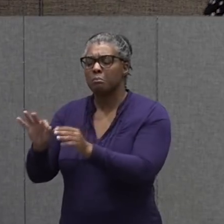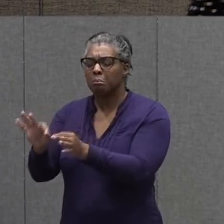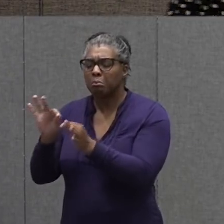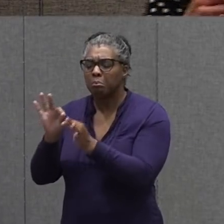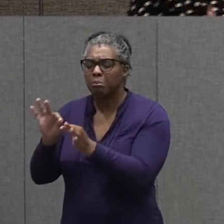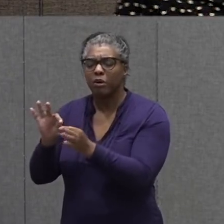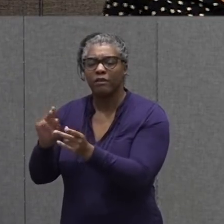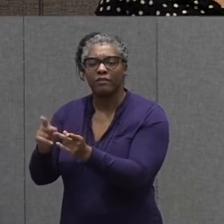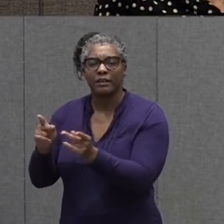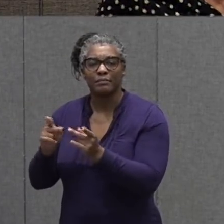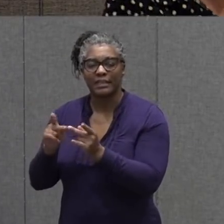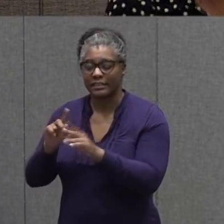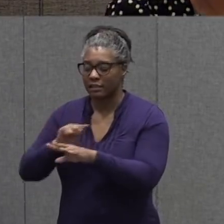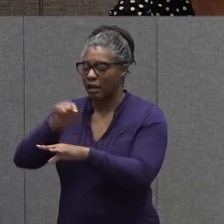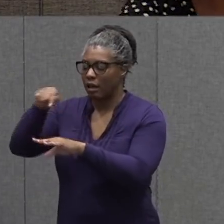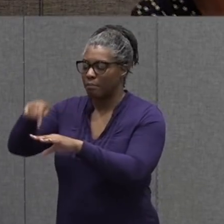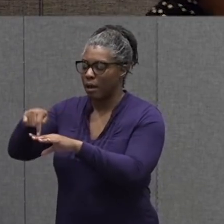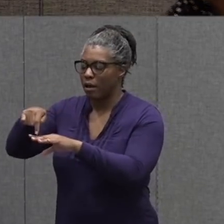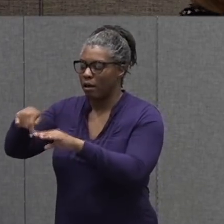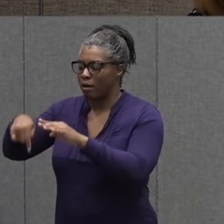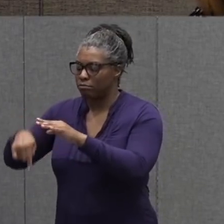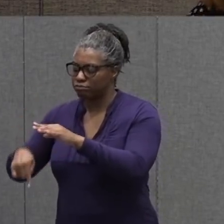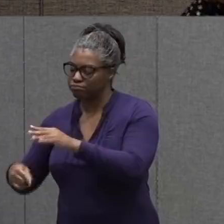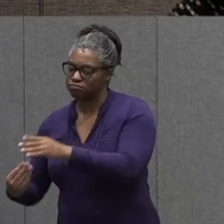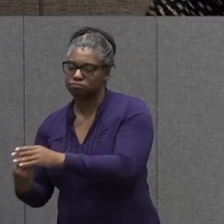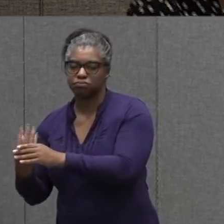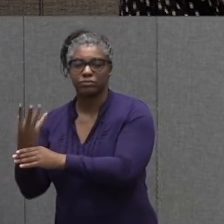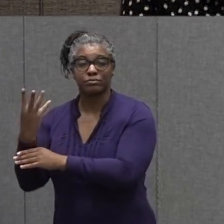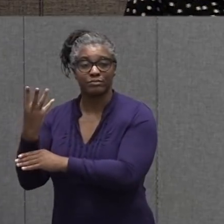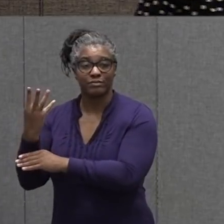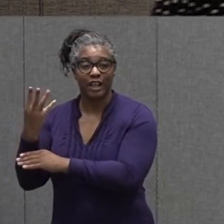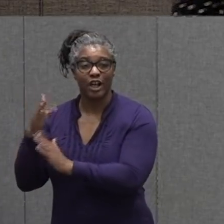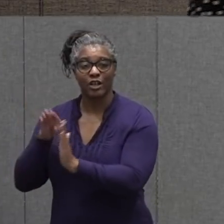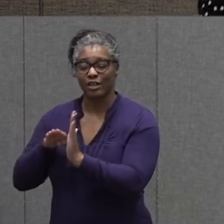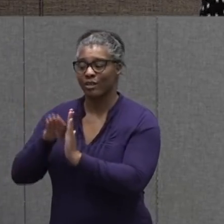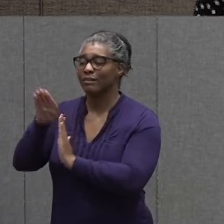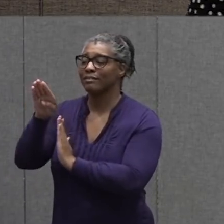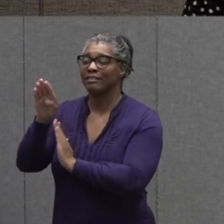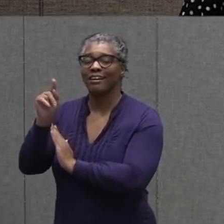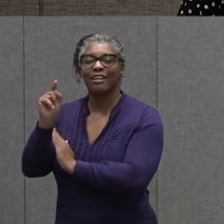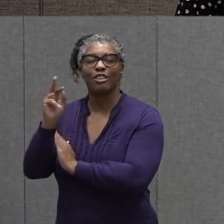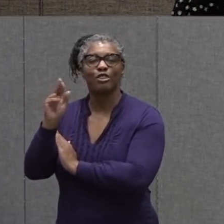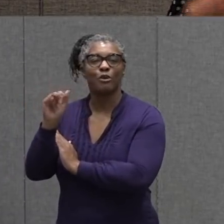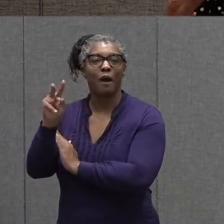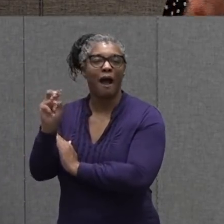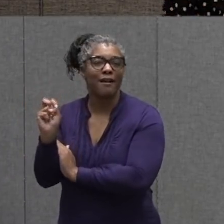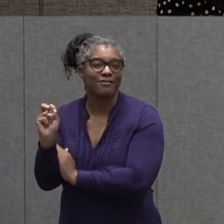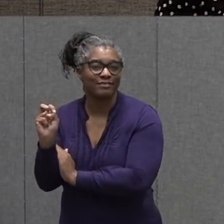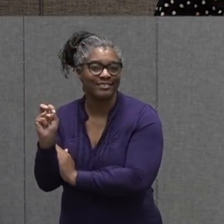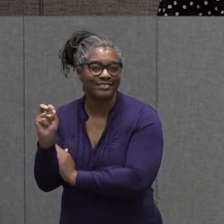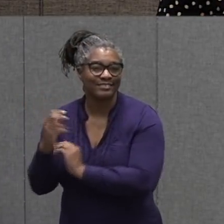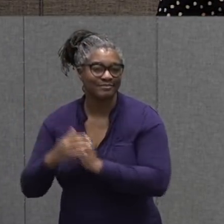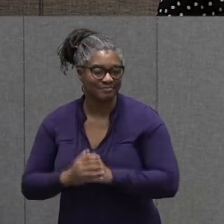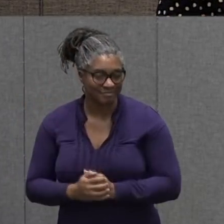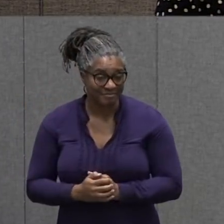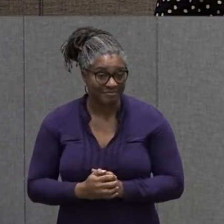So you can see in our close reading that when you read things a couple of times you're gonna get so much more meaning